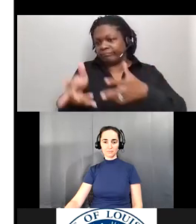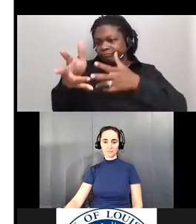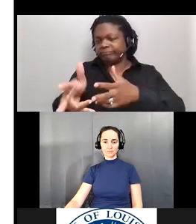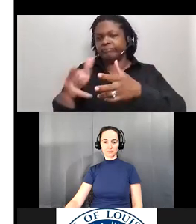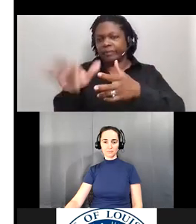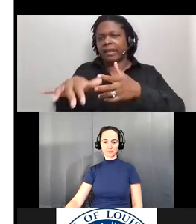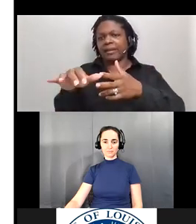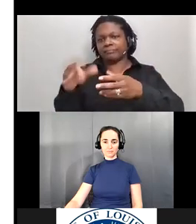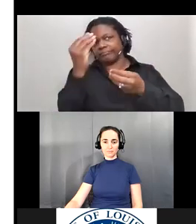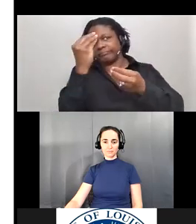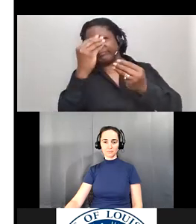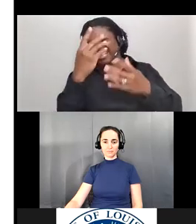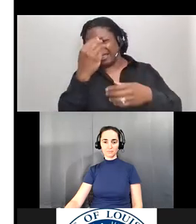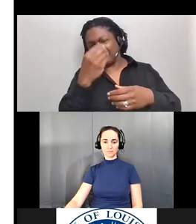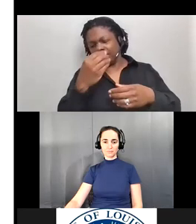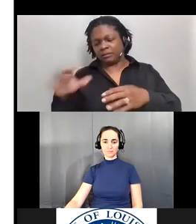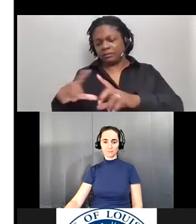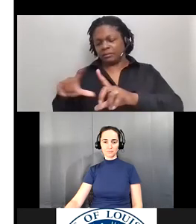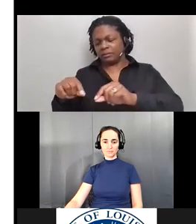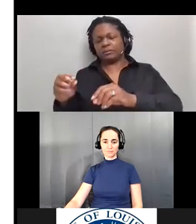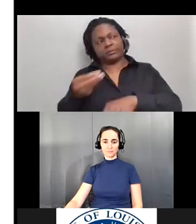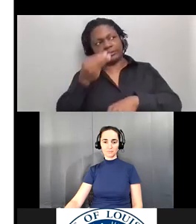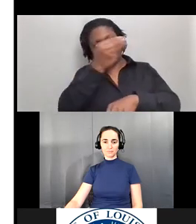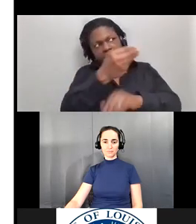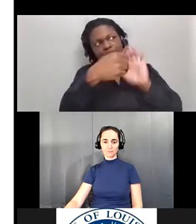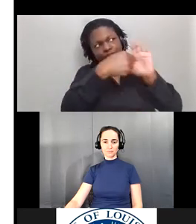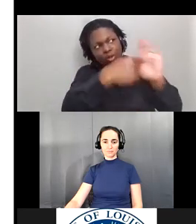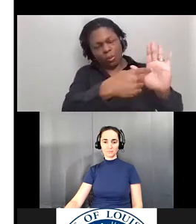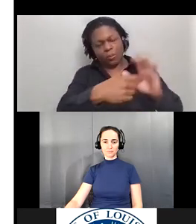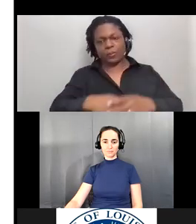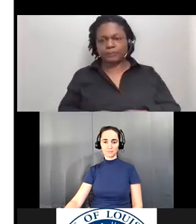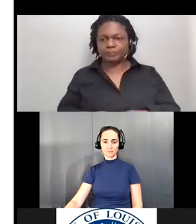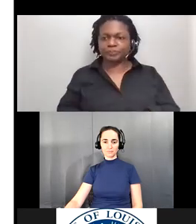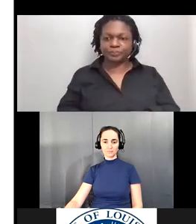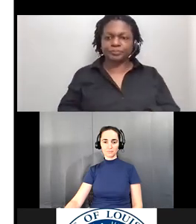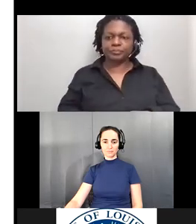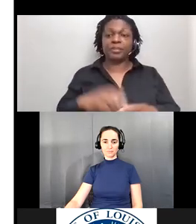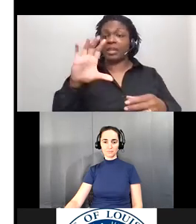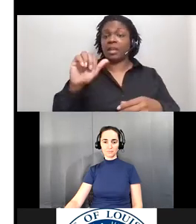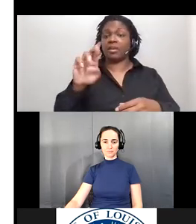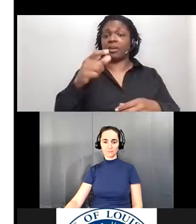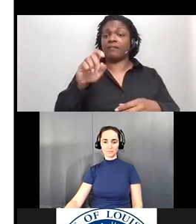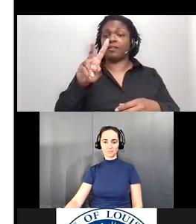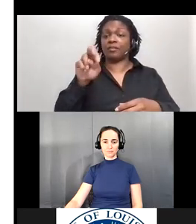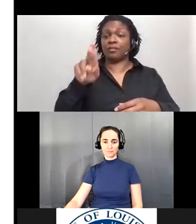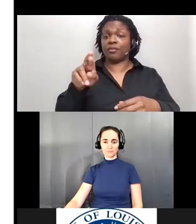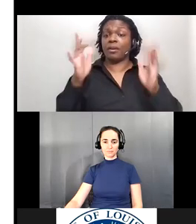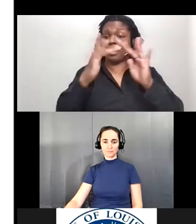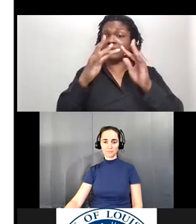giving your driver's license, after you are asked by the police officer, but having that caregiver on there that can help 16:07:23 you really big and it could also